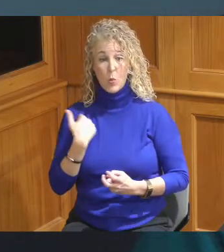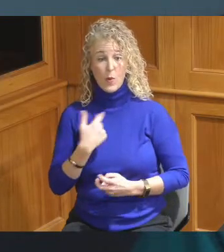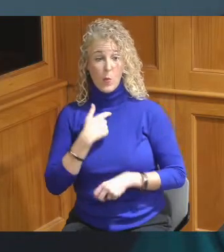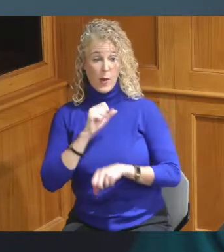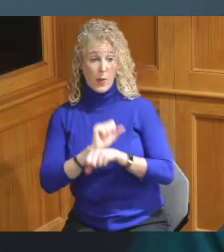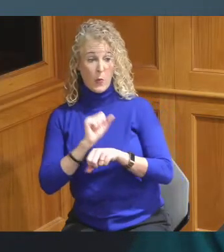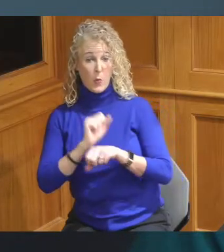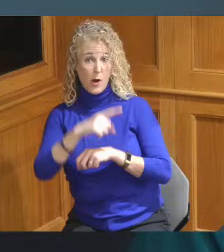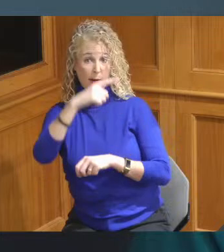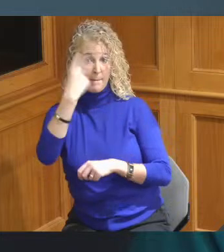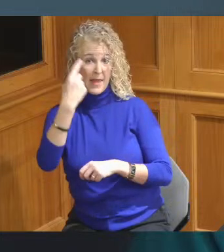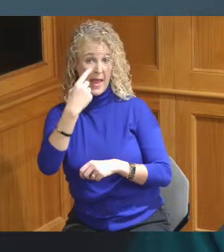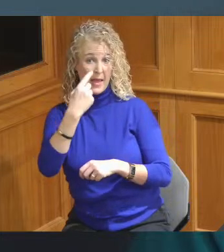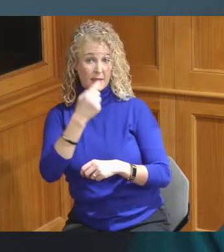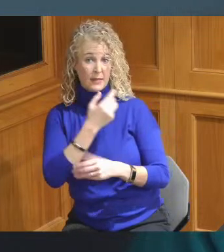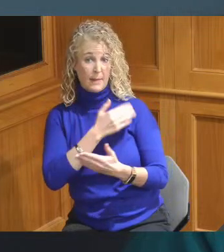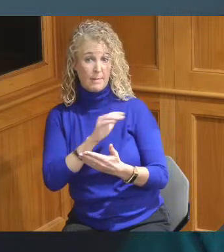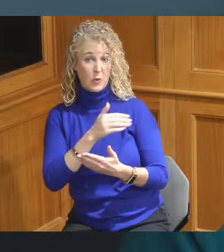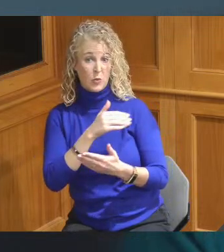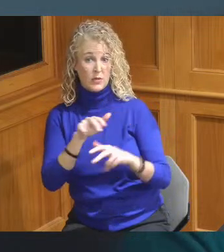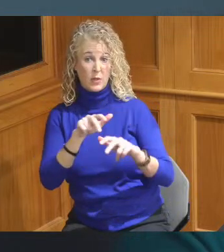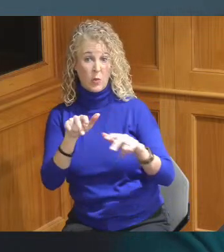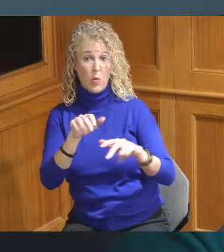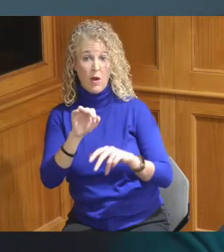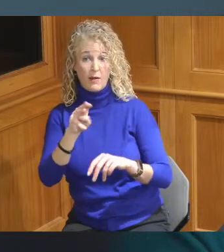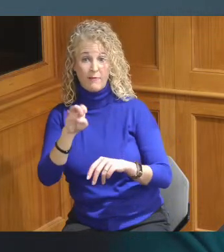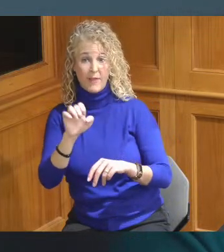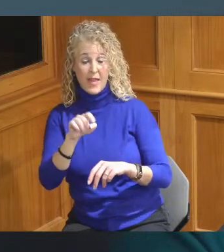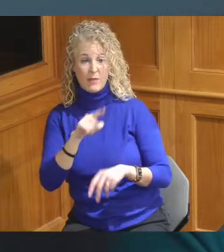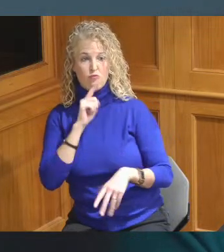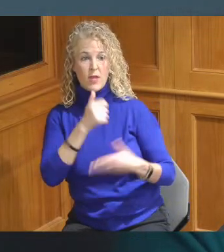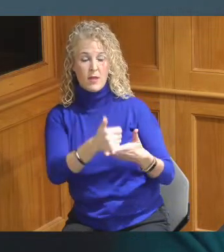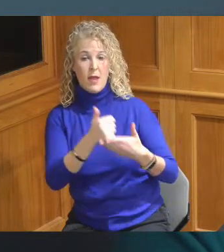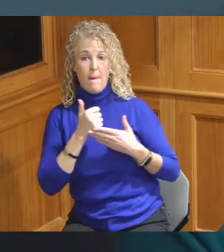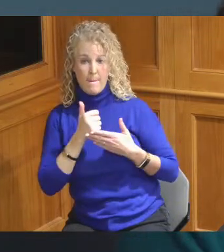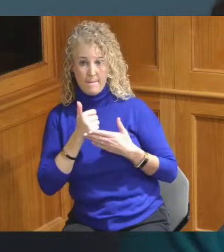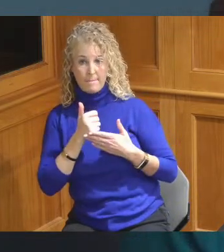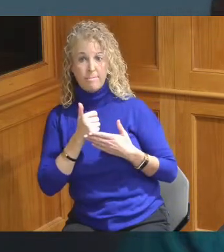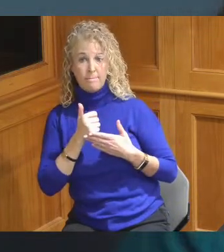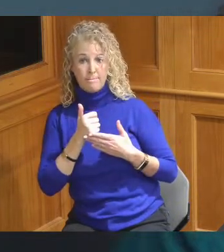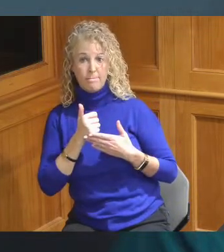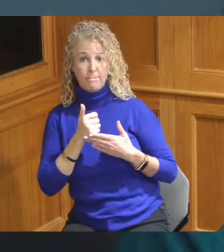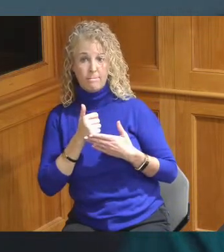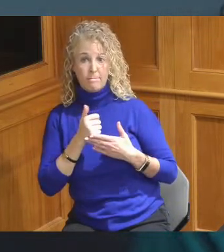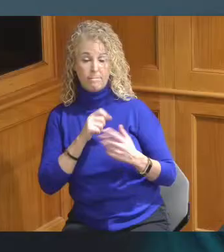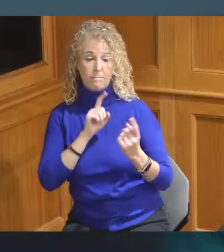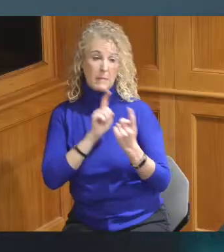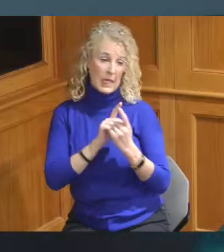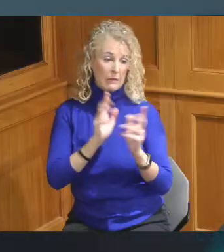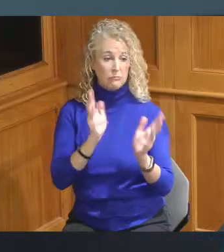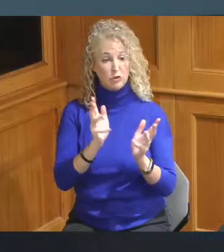their former CEO was very helpful at the beginning in meeting with us and talking with us by Zoom,